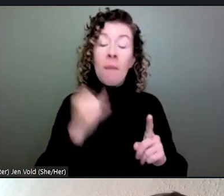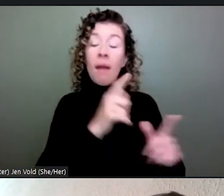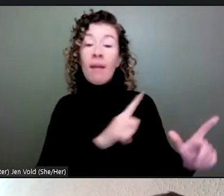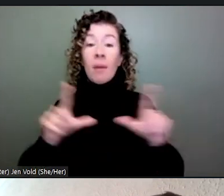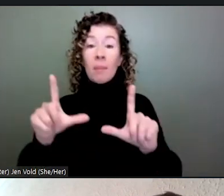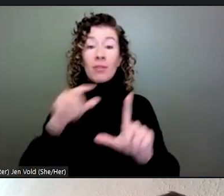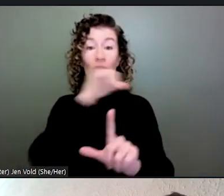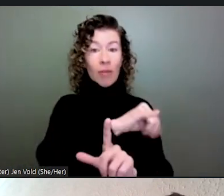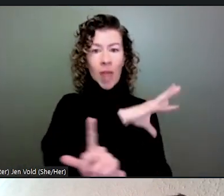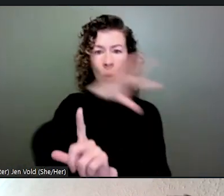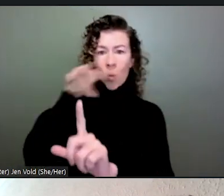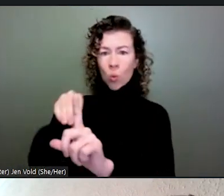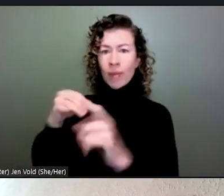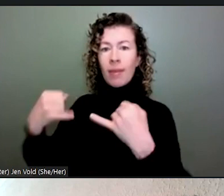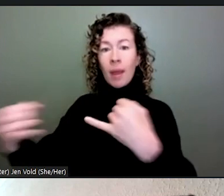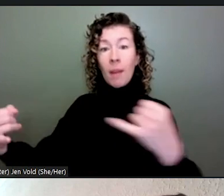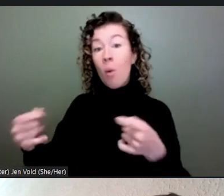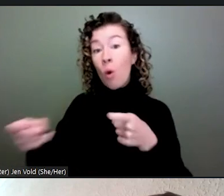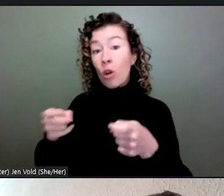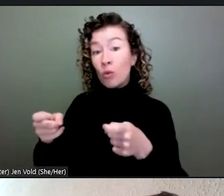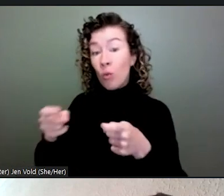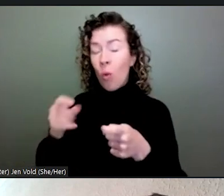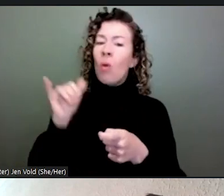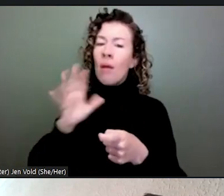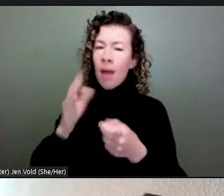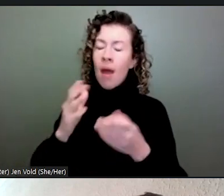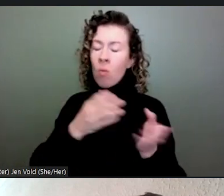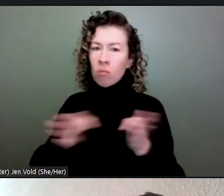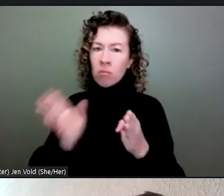then it kind of draws our attention to the kind of inherent violence of border making